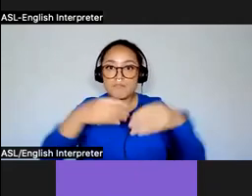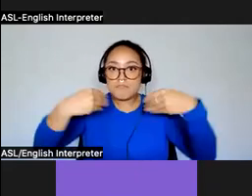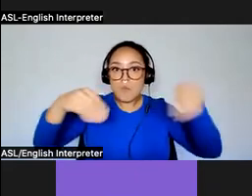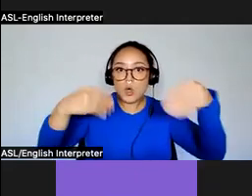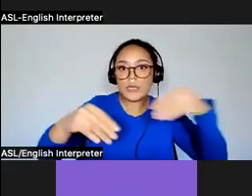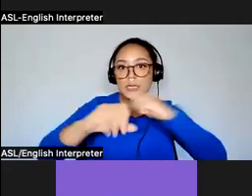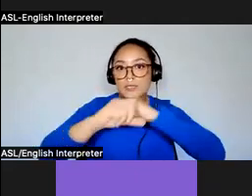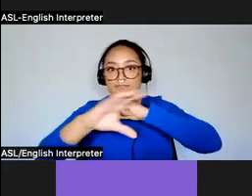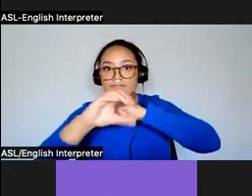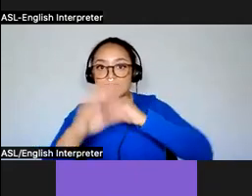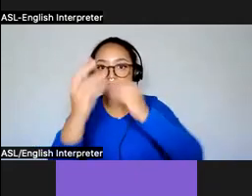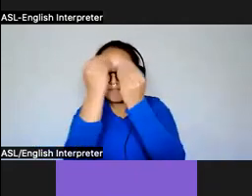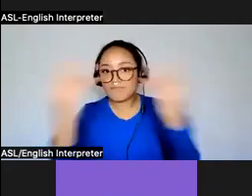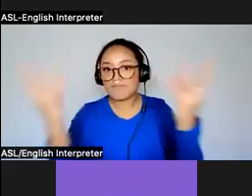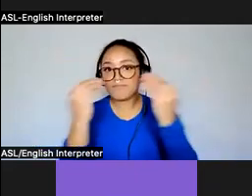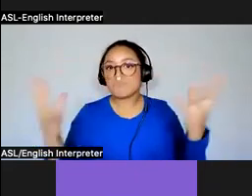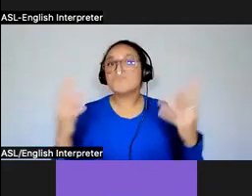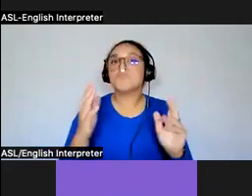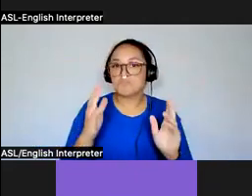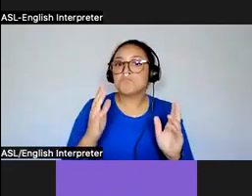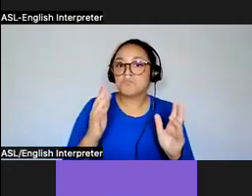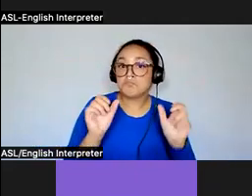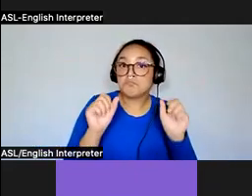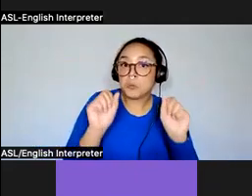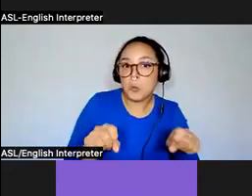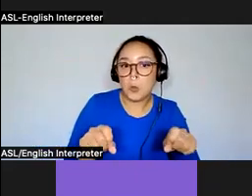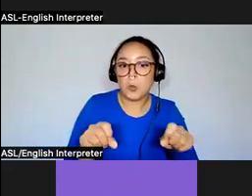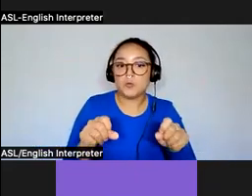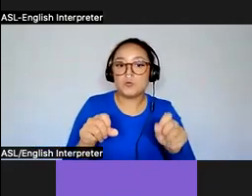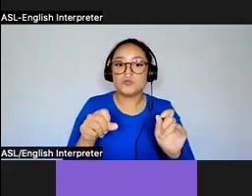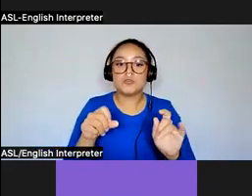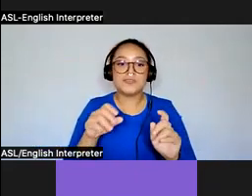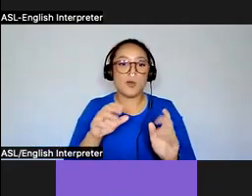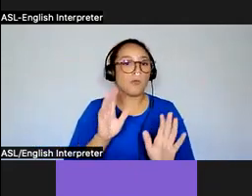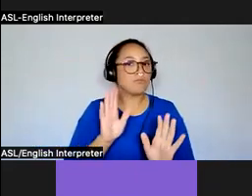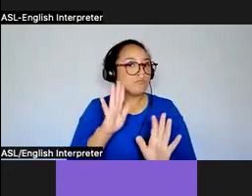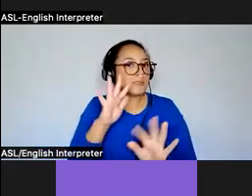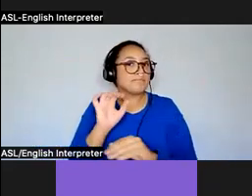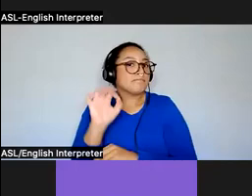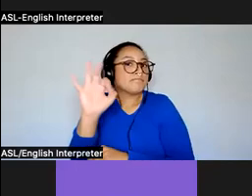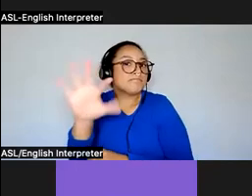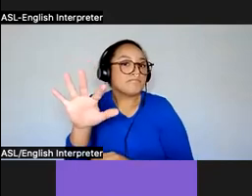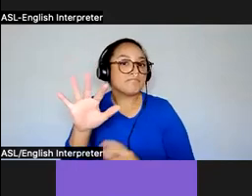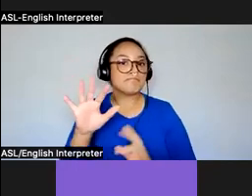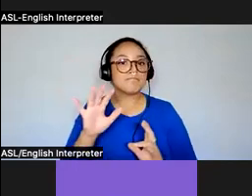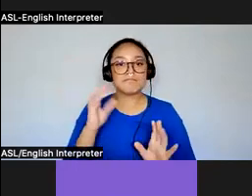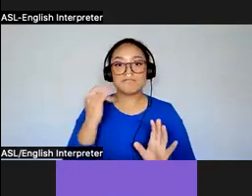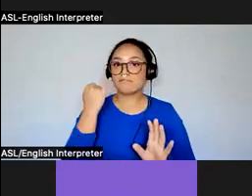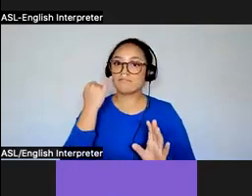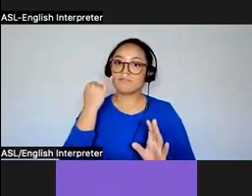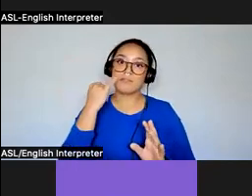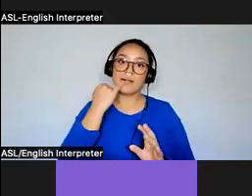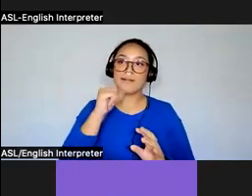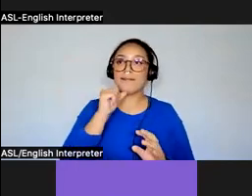So that's this last bullet point here and just talking about how you know, not only are administering a park grant recipients going to be represented as part of Arts in